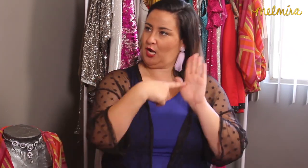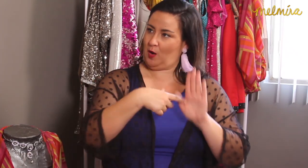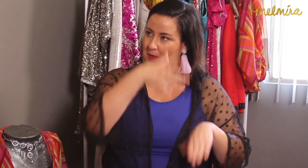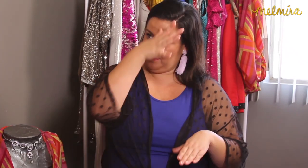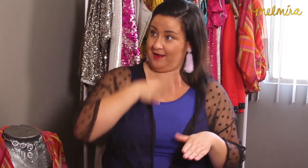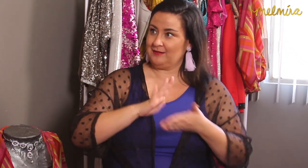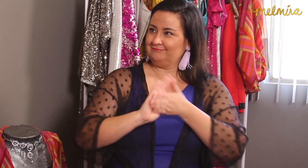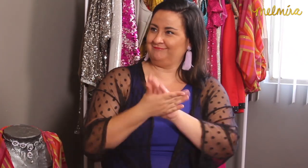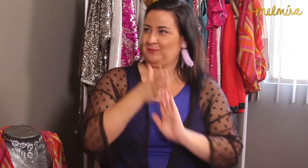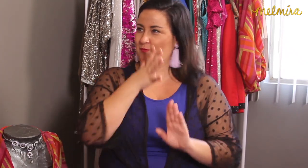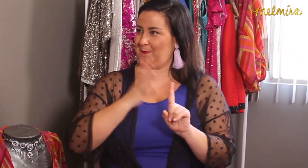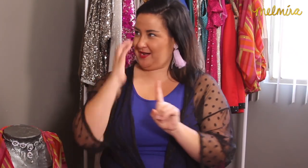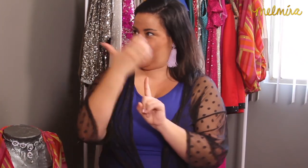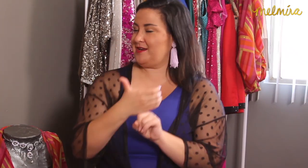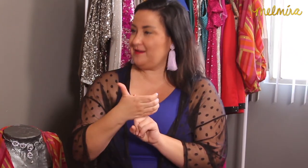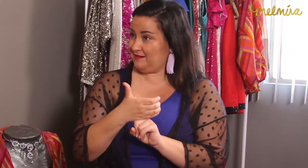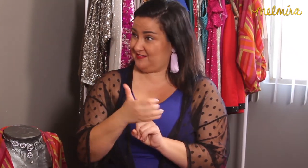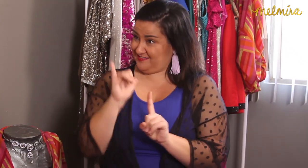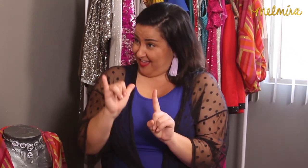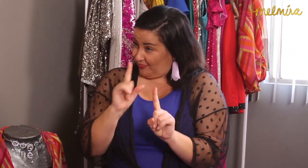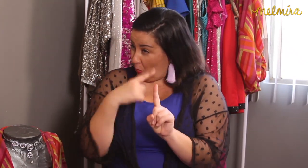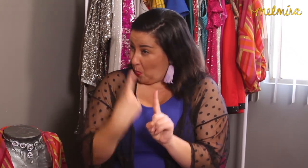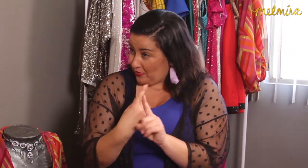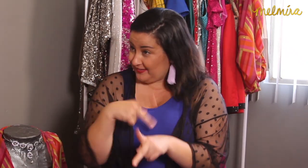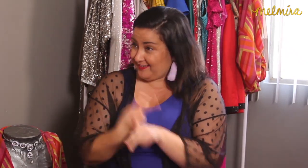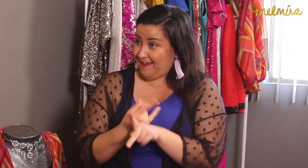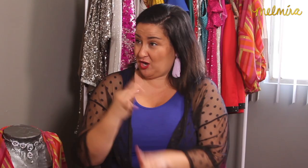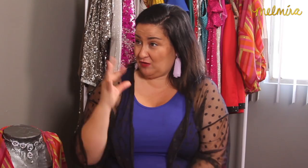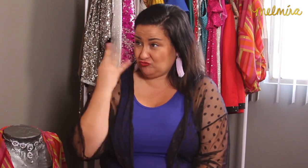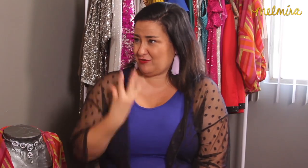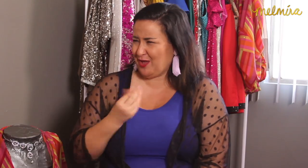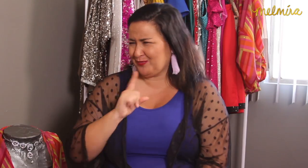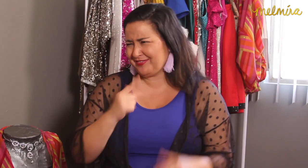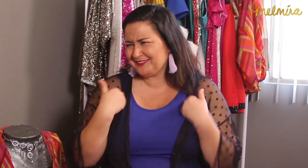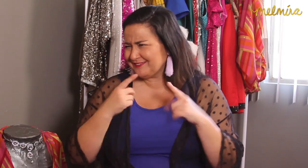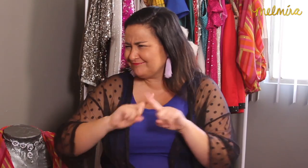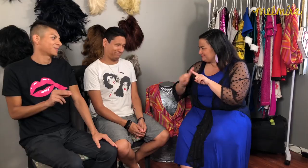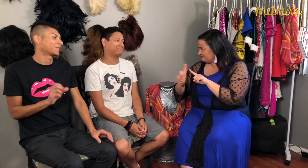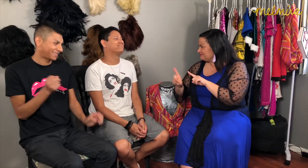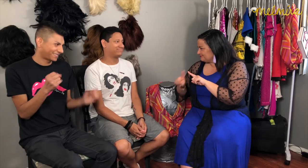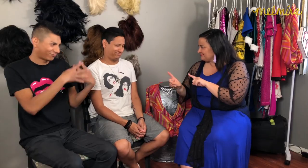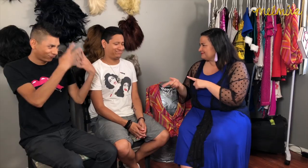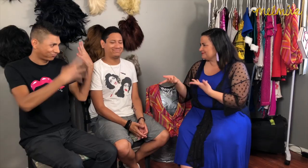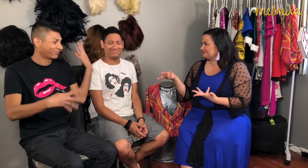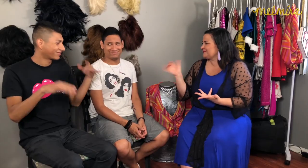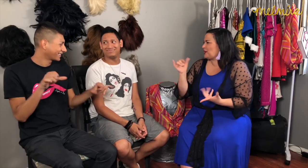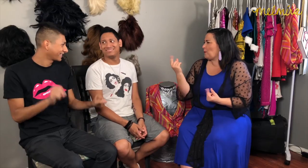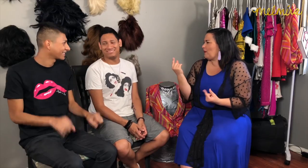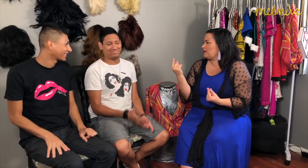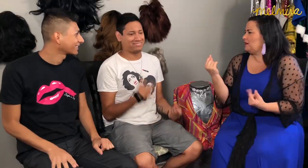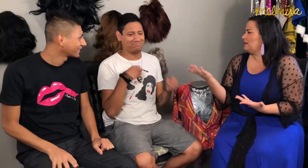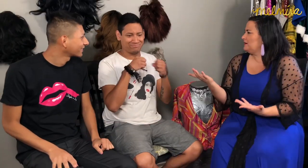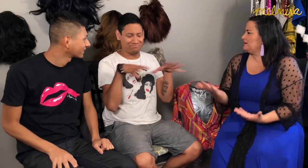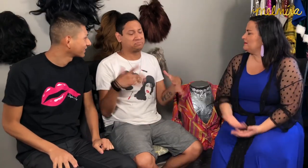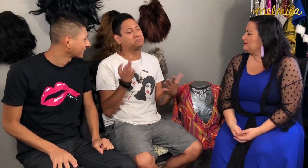other genres and I've seen men dressing as women- is that the only type of drag? Or are there others as well, and what are the others?